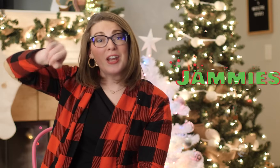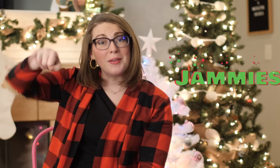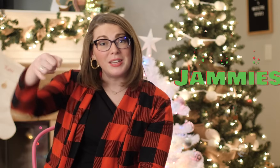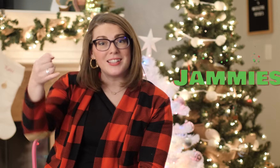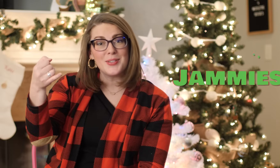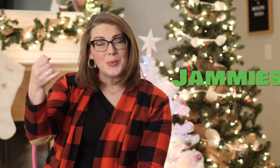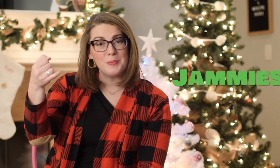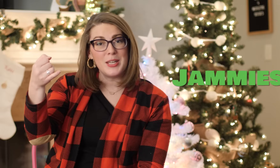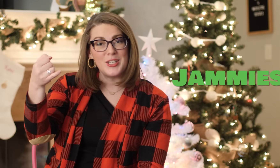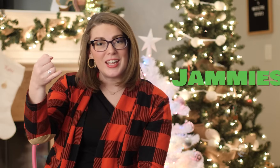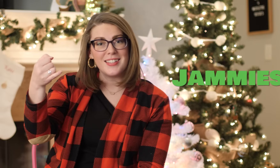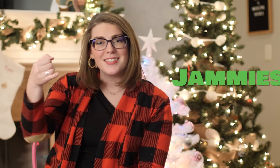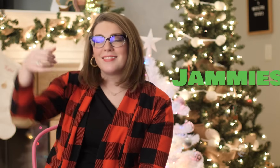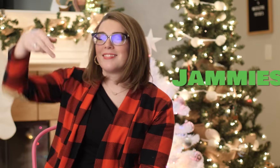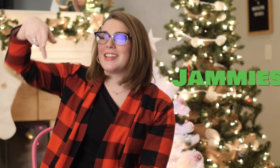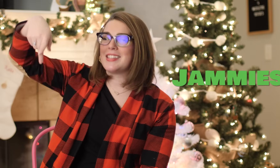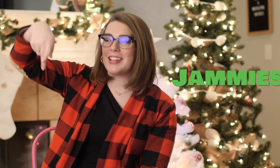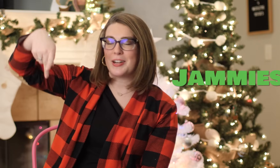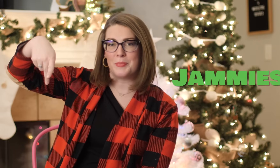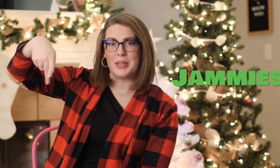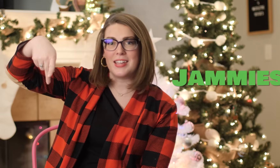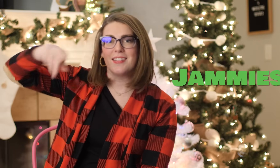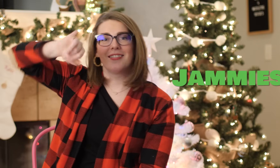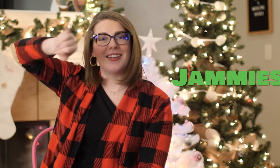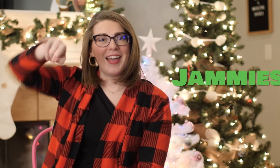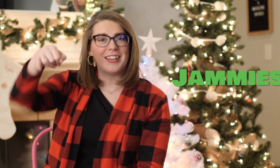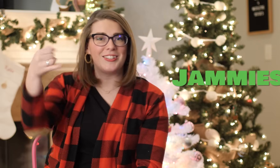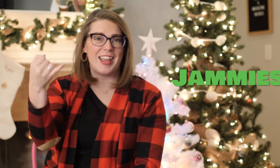JAMMIES or PJ's It's the letter "P" and "J".